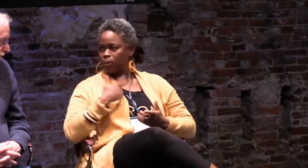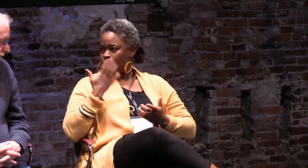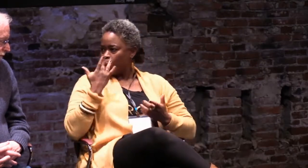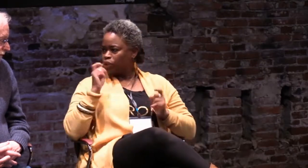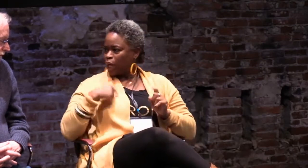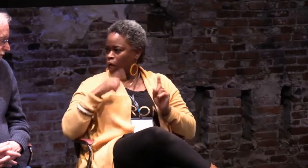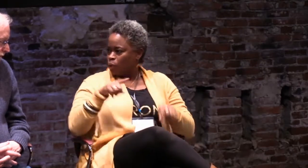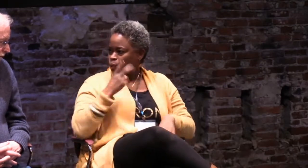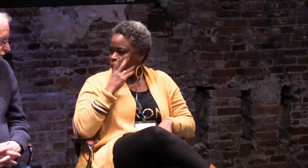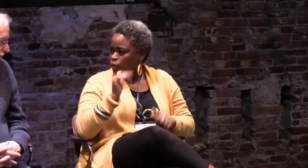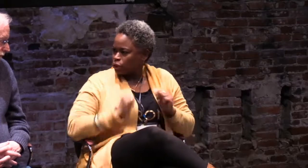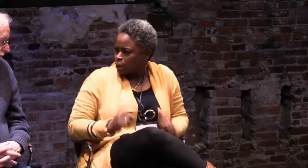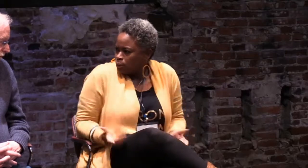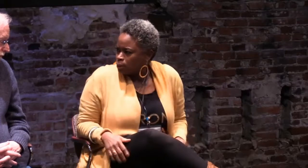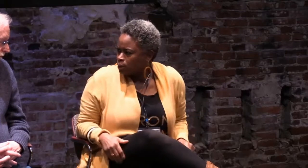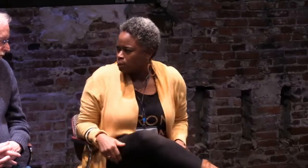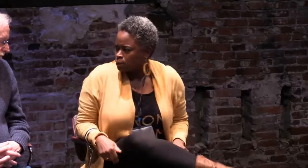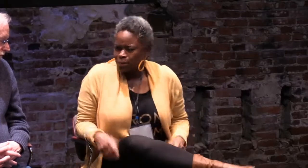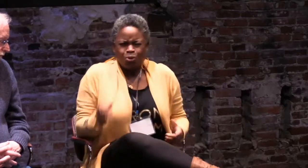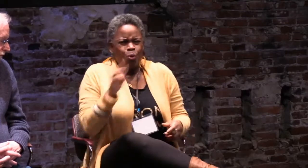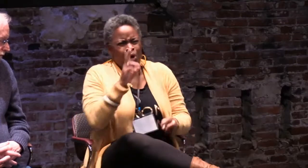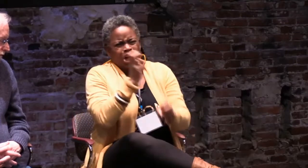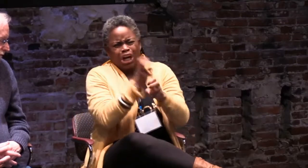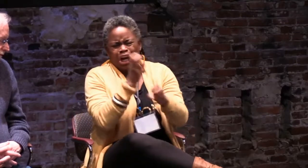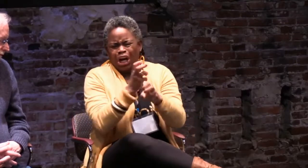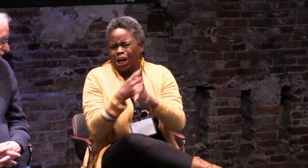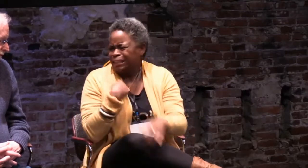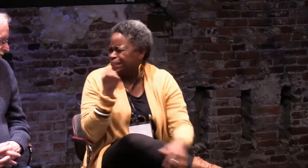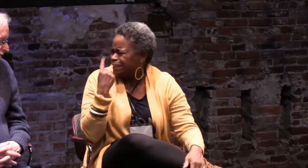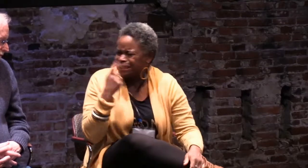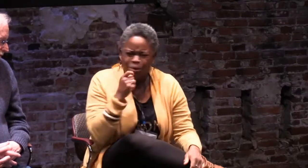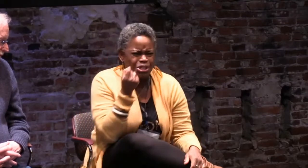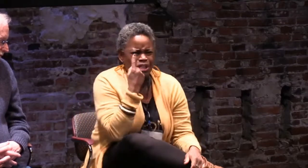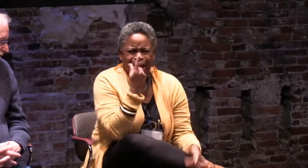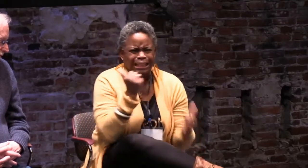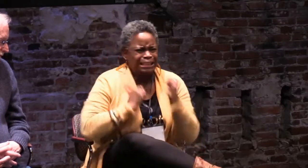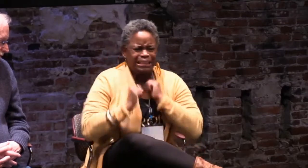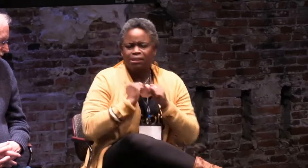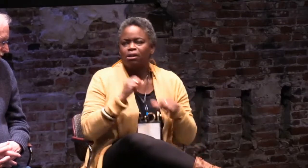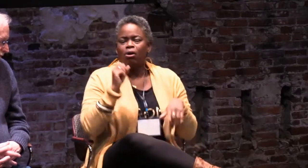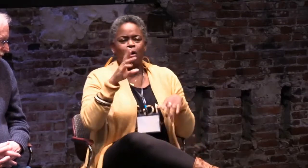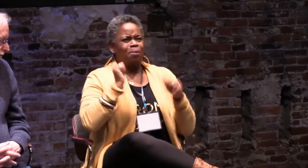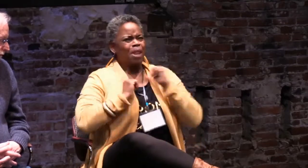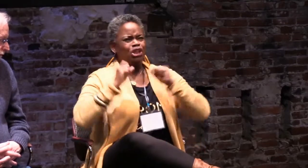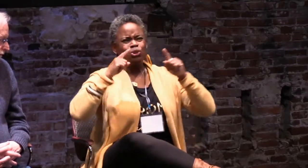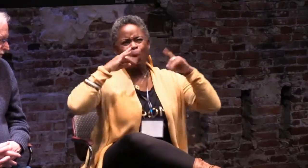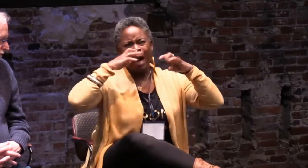There's not as much connection to the content that NTD has produced for some of the people of this generation.